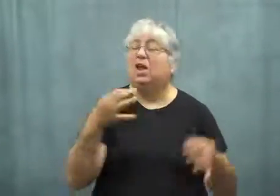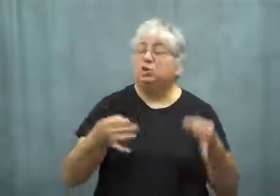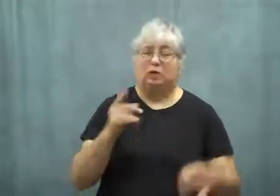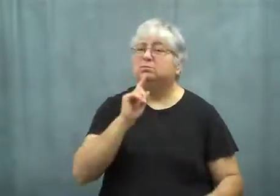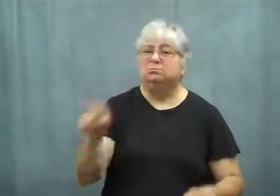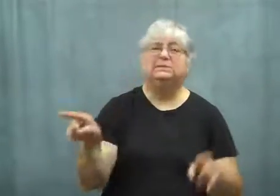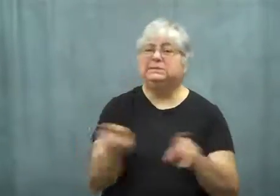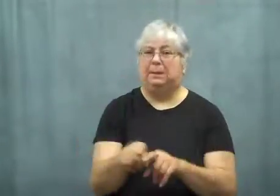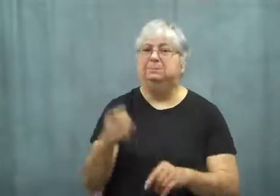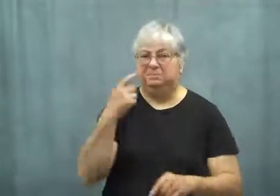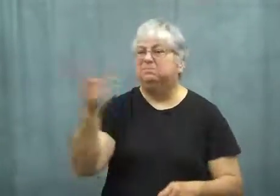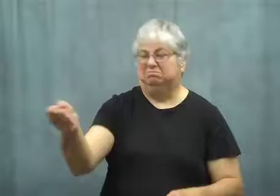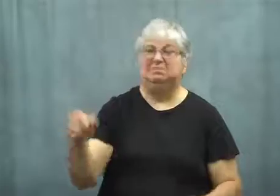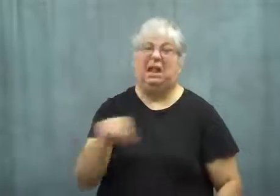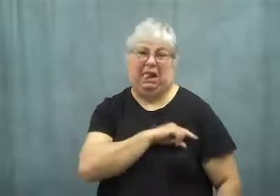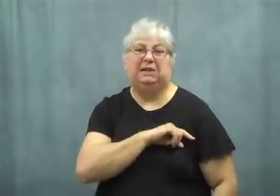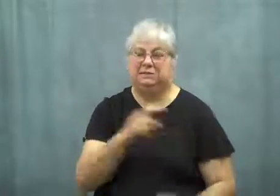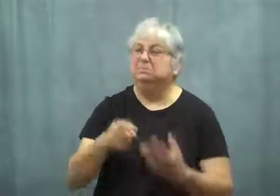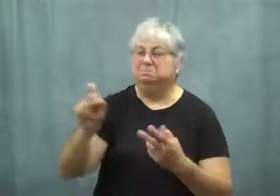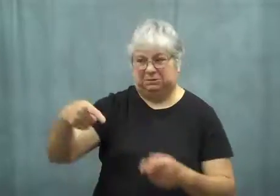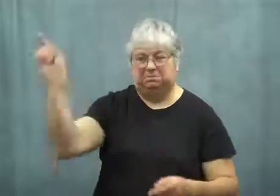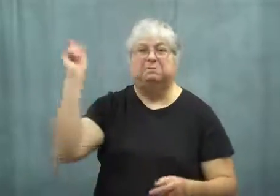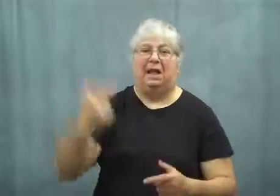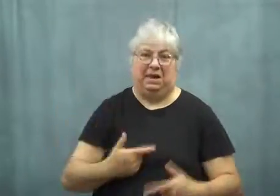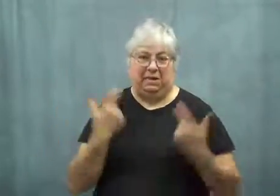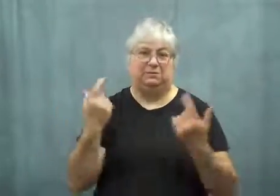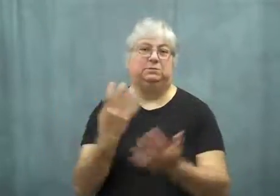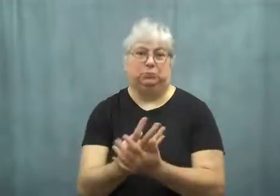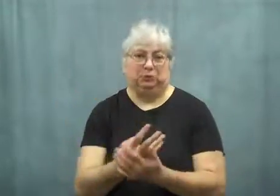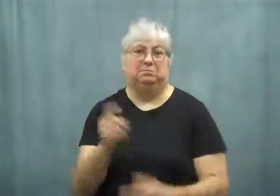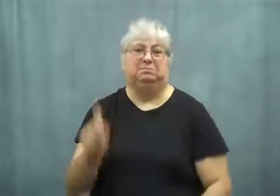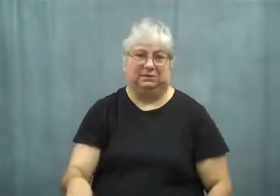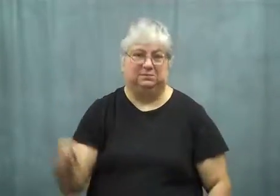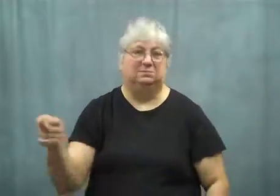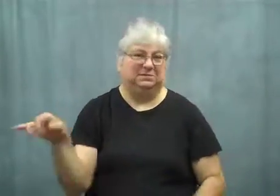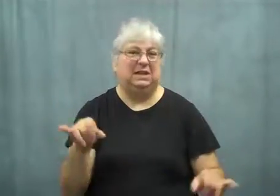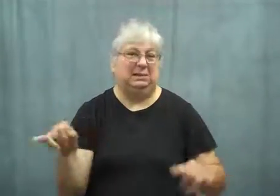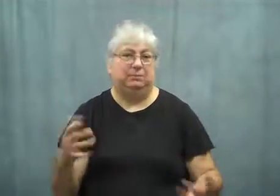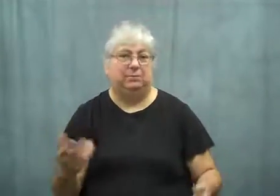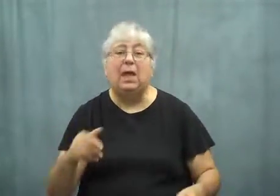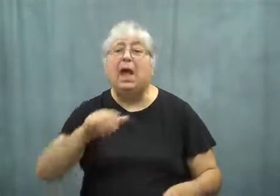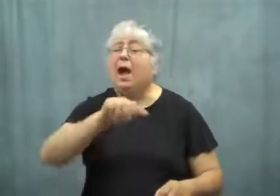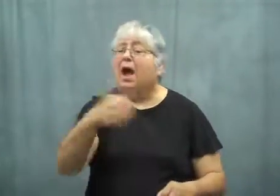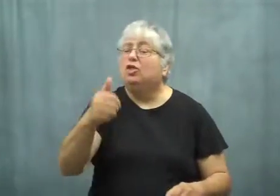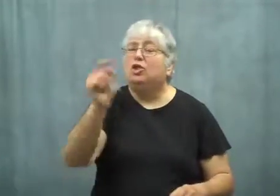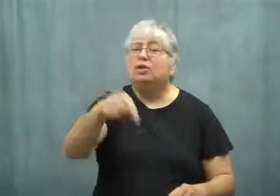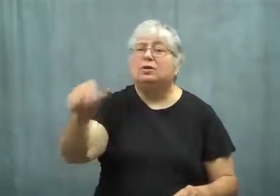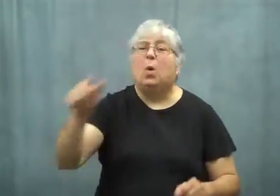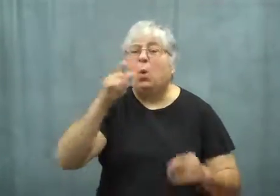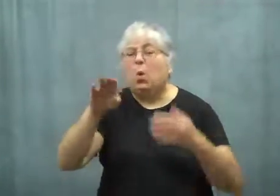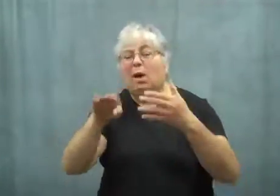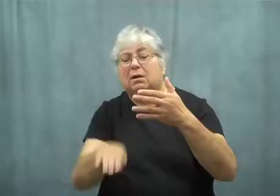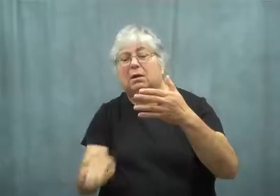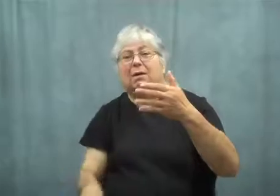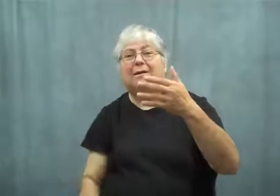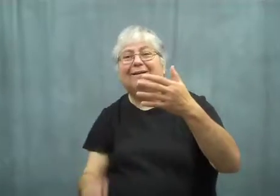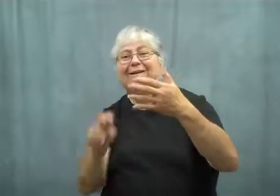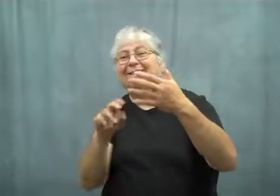He was convicted on the same charges and sentenced to life in prison as well.